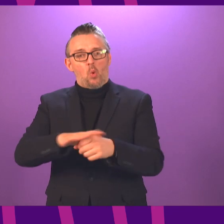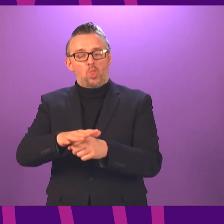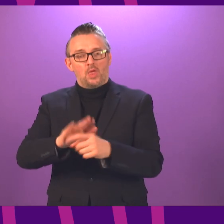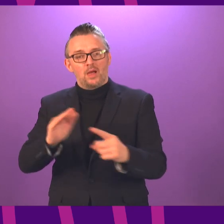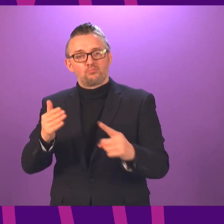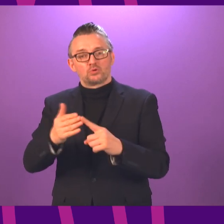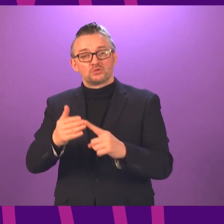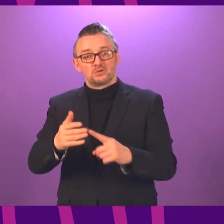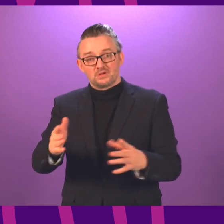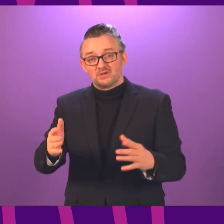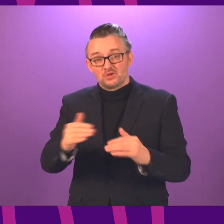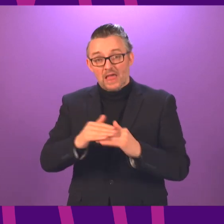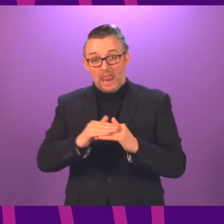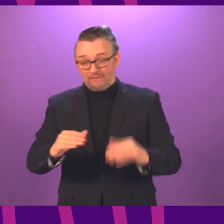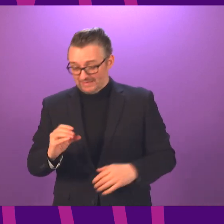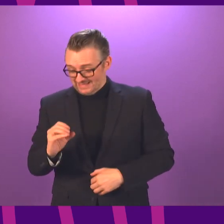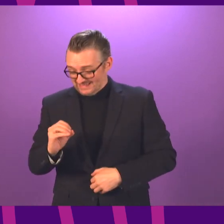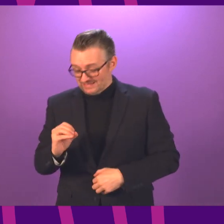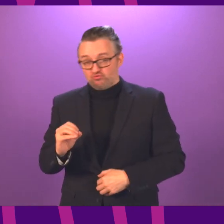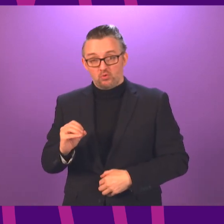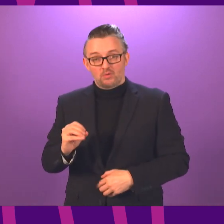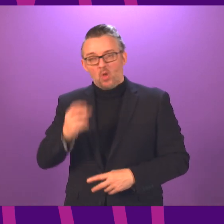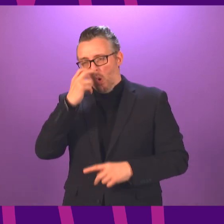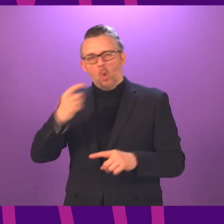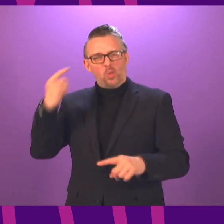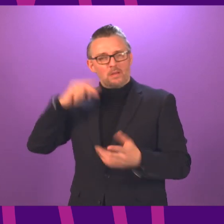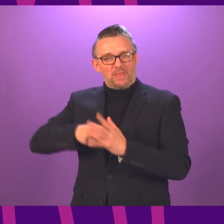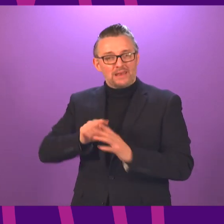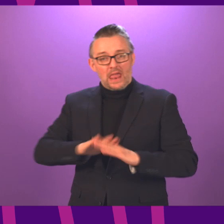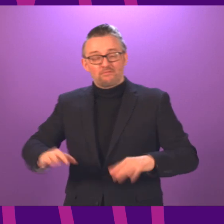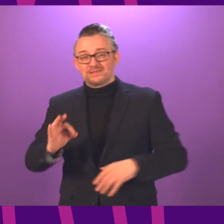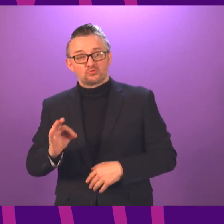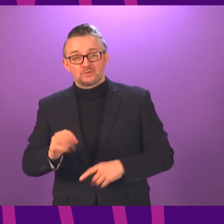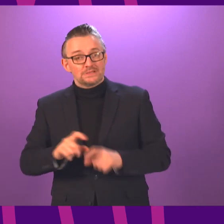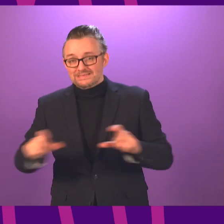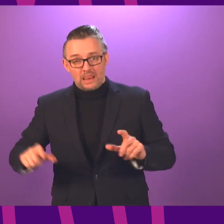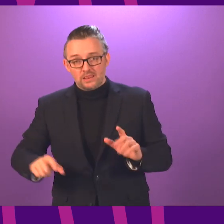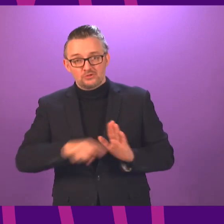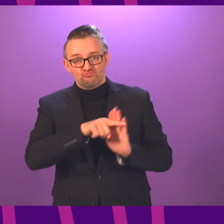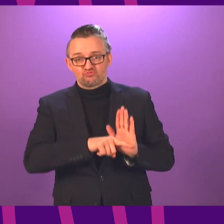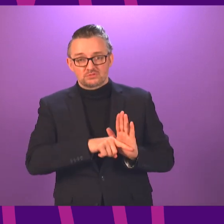even under level 0 of the old strategic framework, restrictions will remain. Will the First Minister